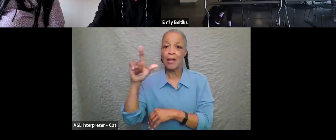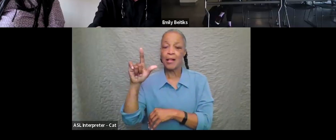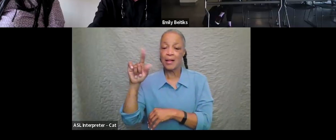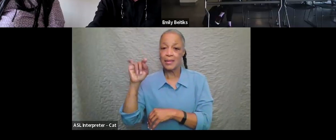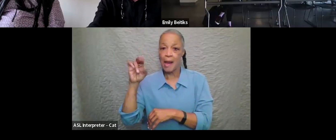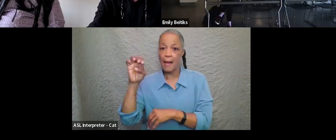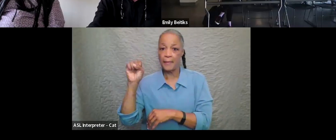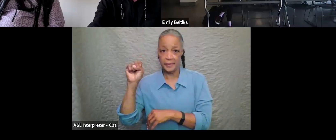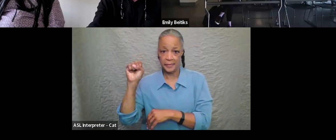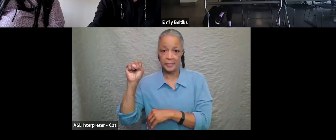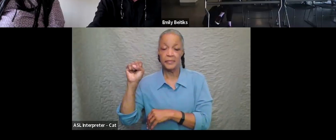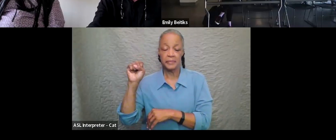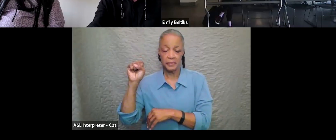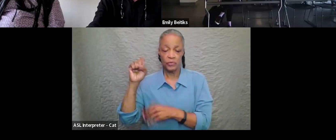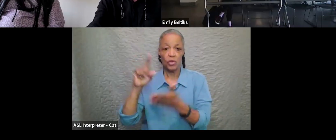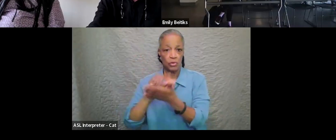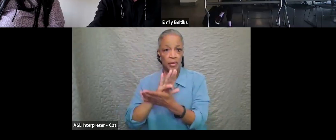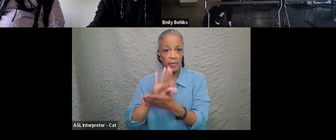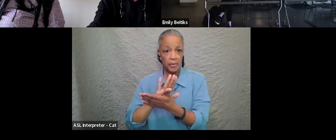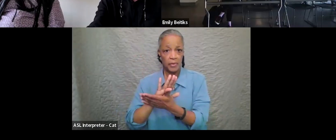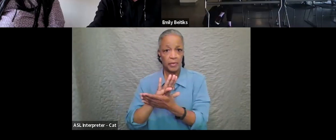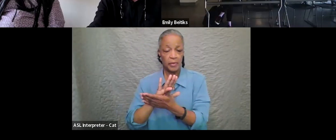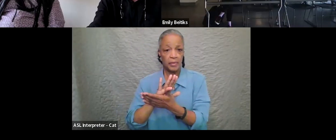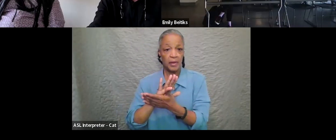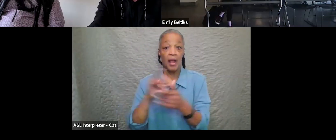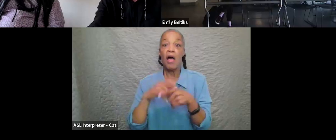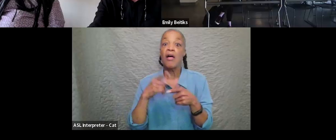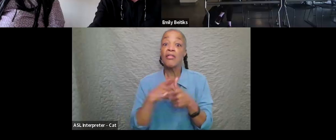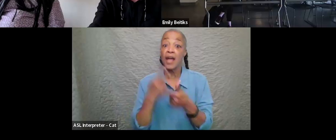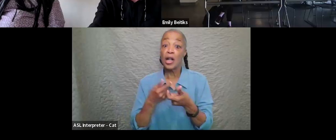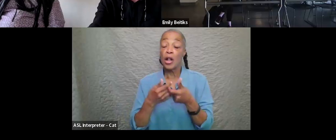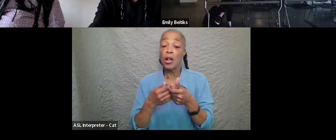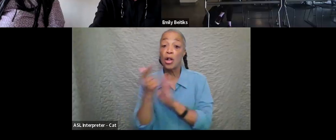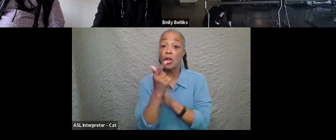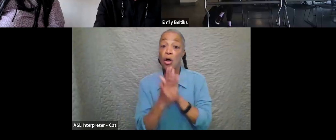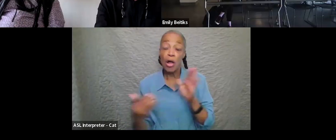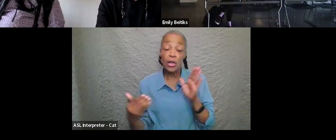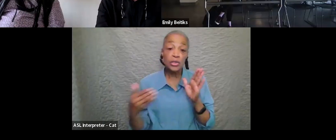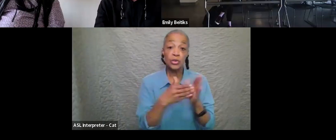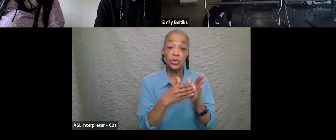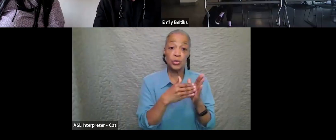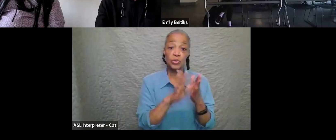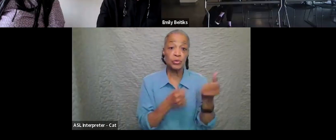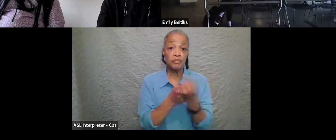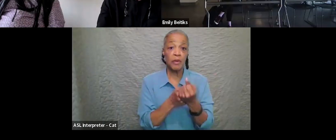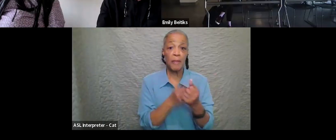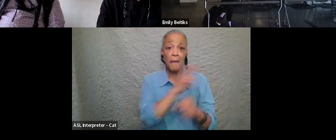And a lawsuit on behalf of the patients. None of which succeeded.